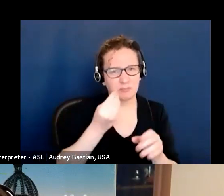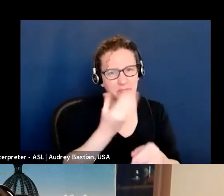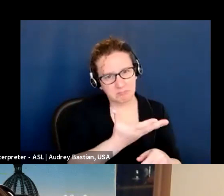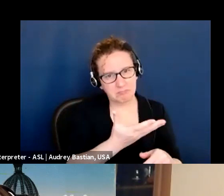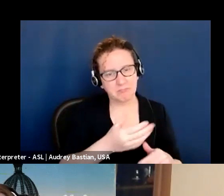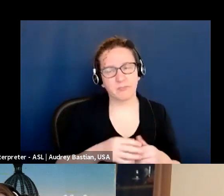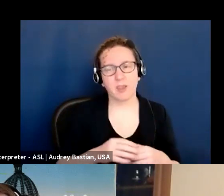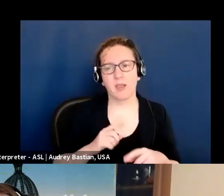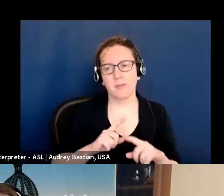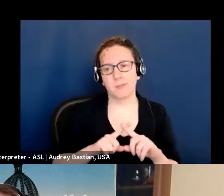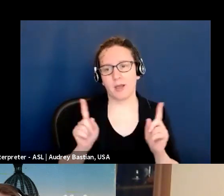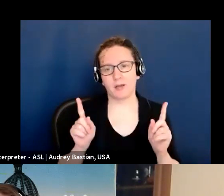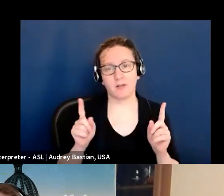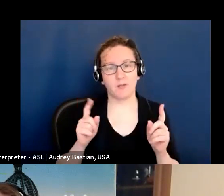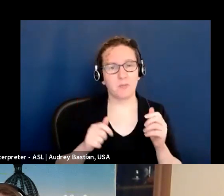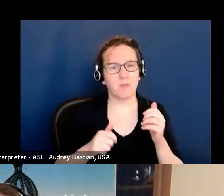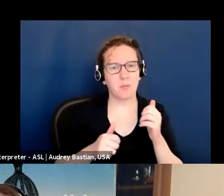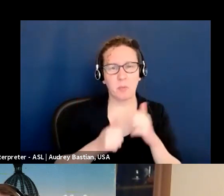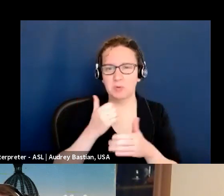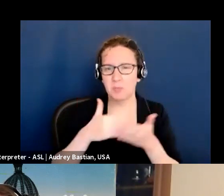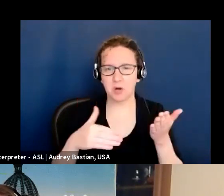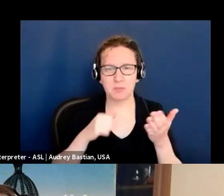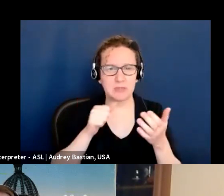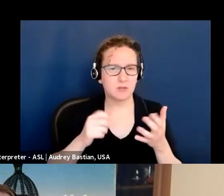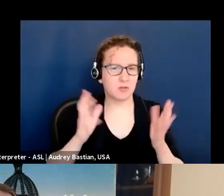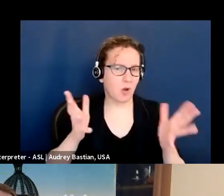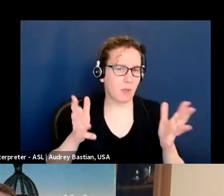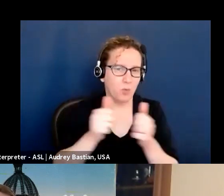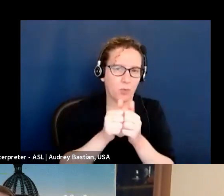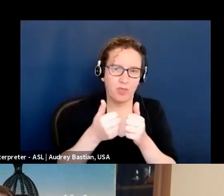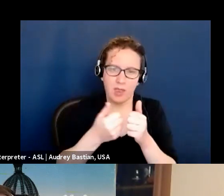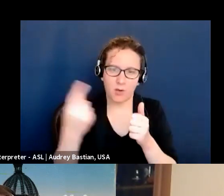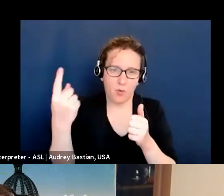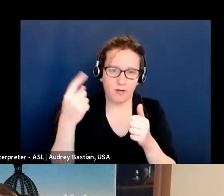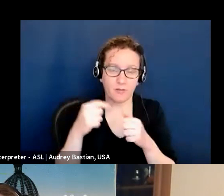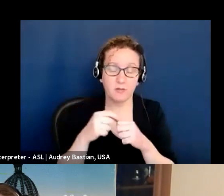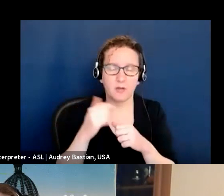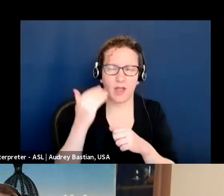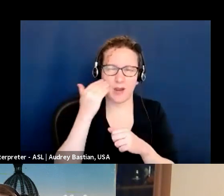But for the most part, I didn't really talk about it with anyone. But I know that's not always the